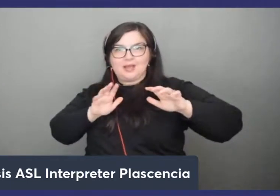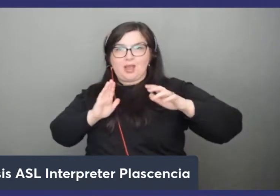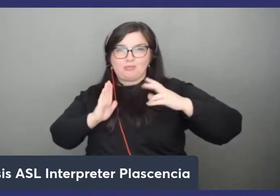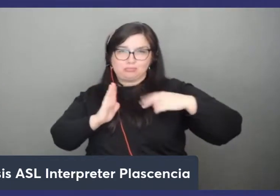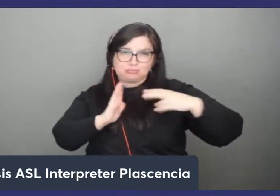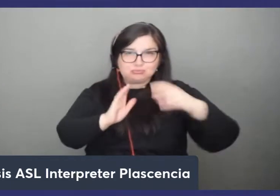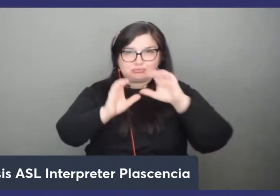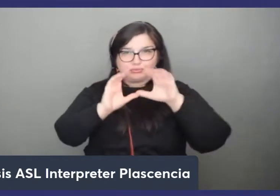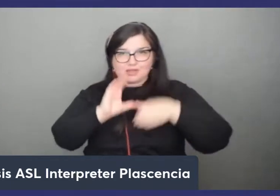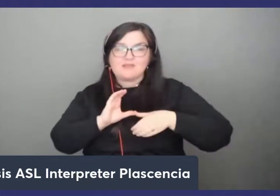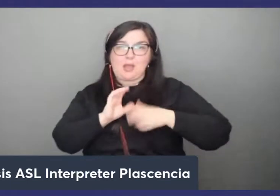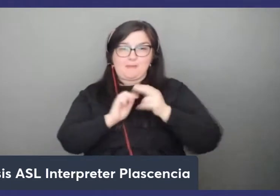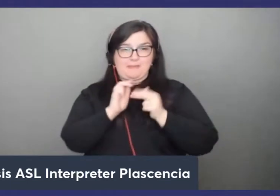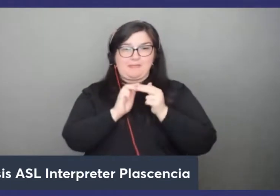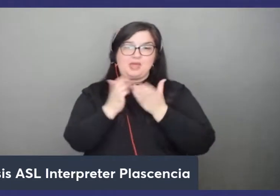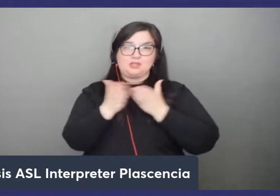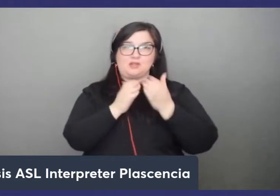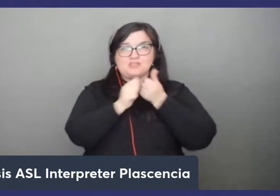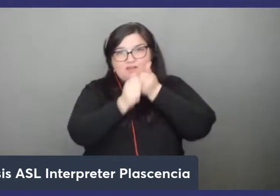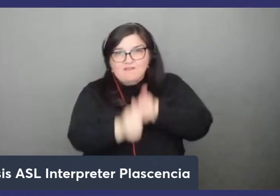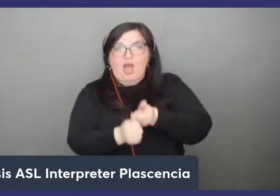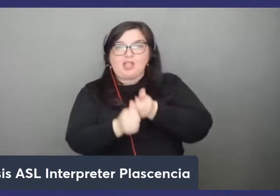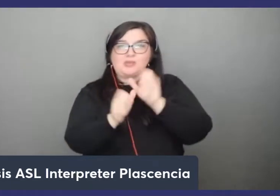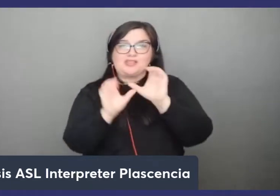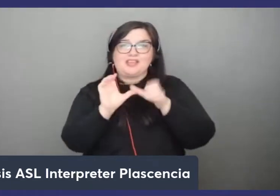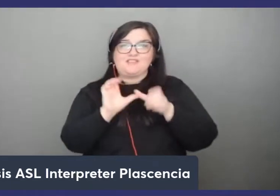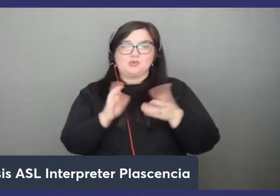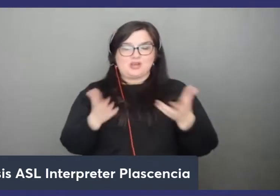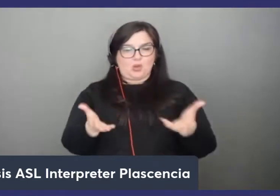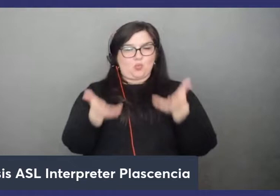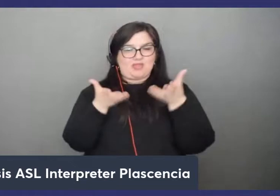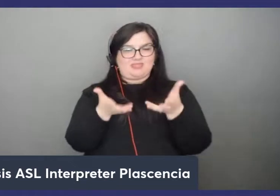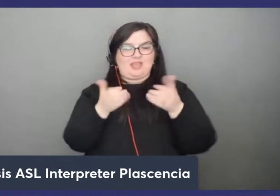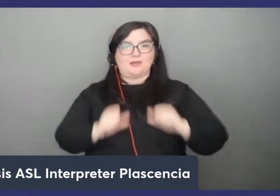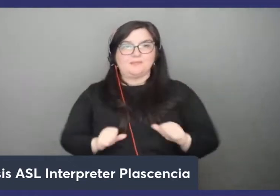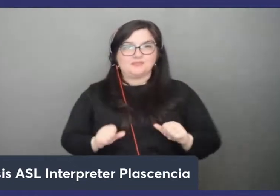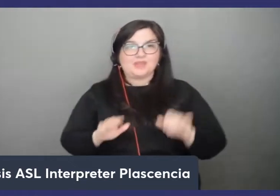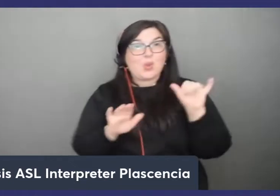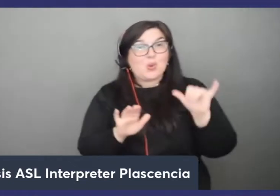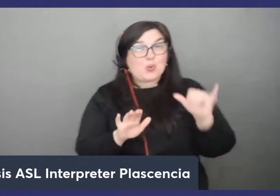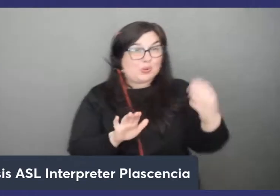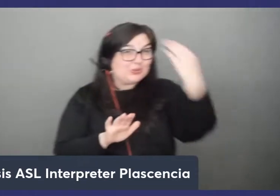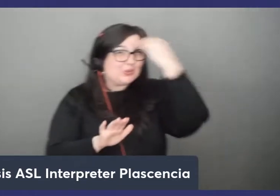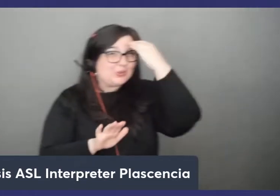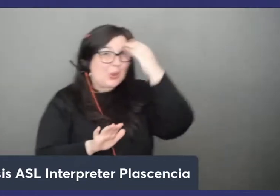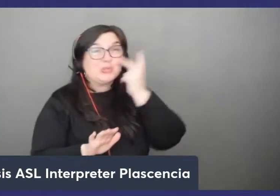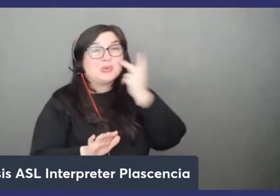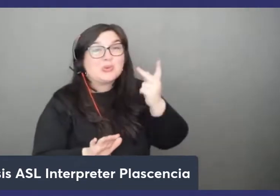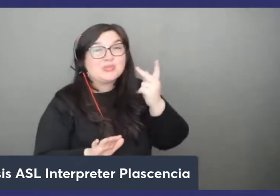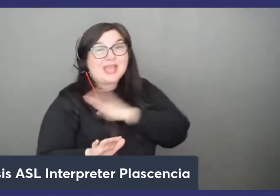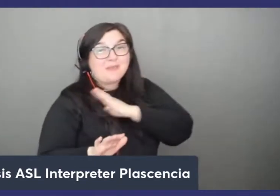those services based on the configuration right there. (overlapping discussion) You know it's good when Brian smiling. Look at his smile, look at that.